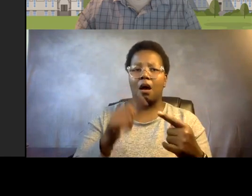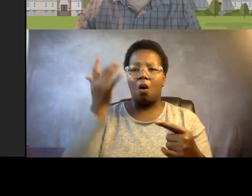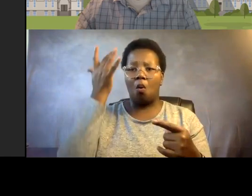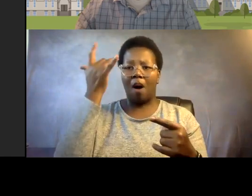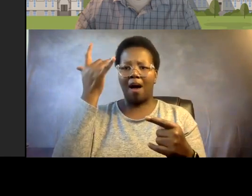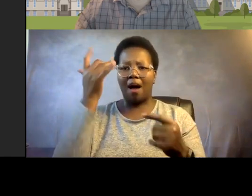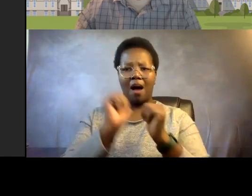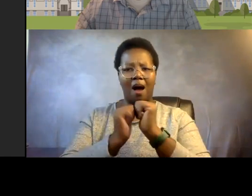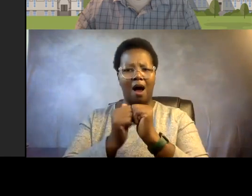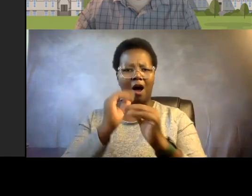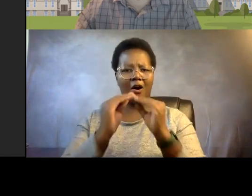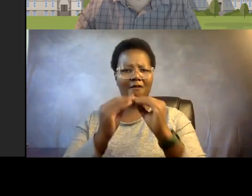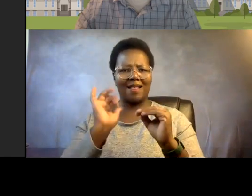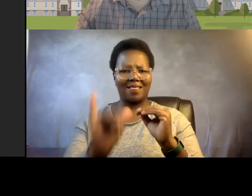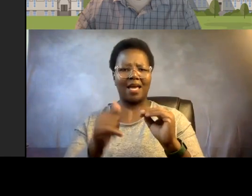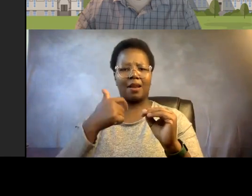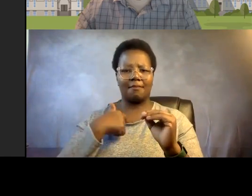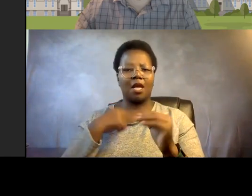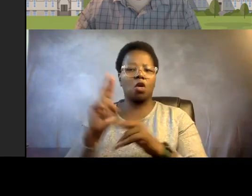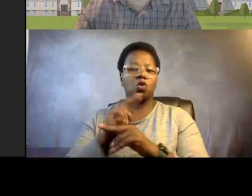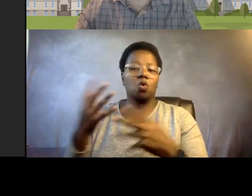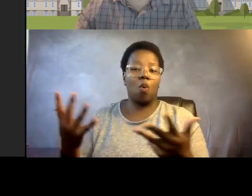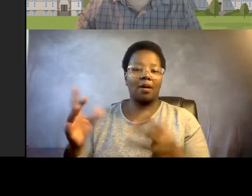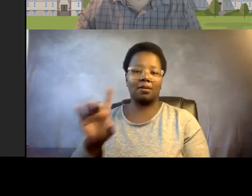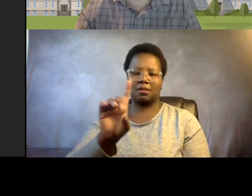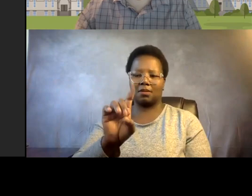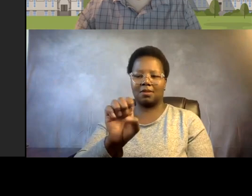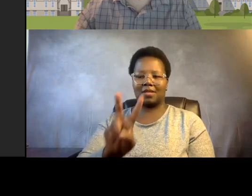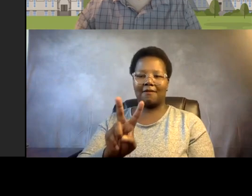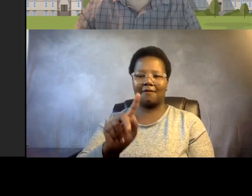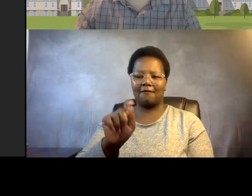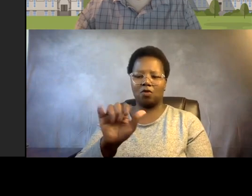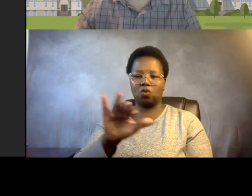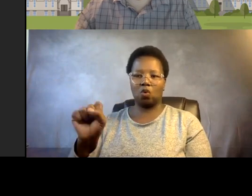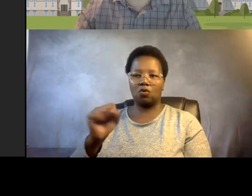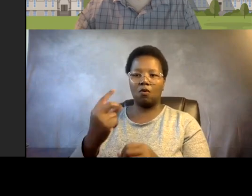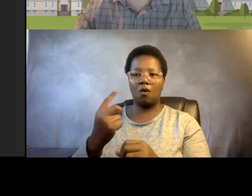browser developer tools or DevTools, to dig a little deeper. Or I, with a visual scan I